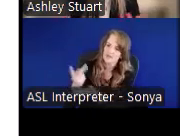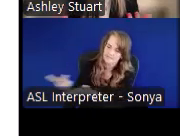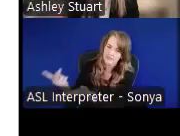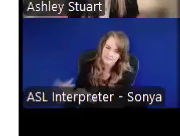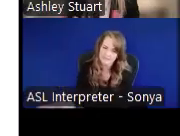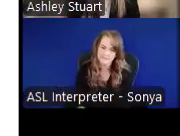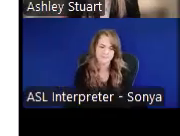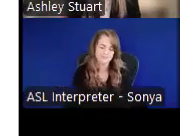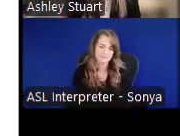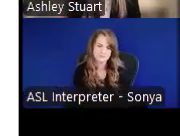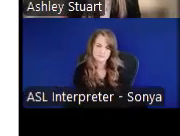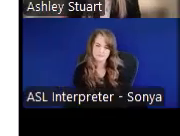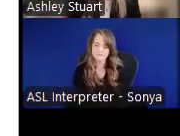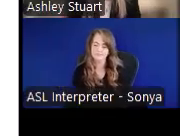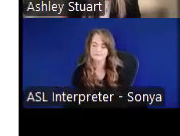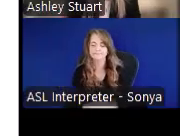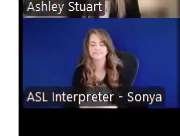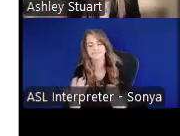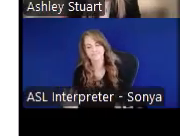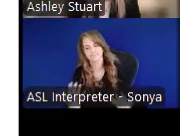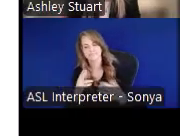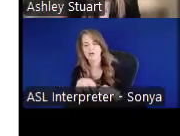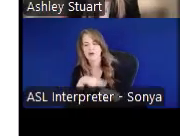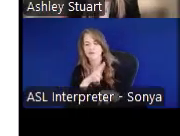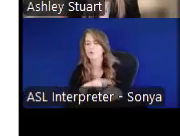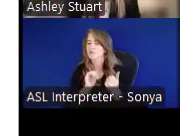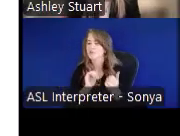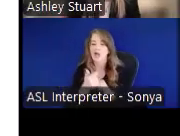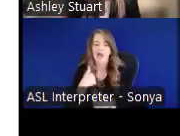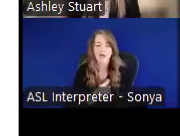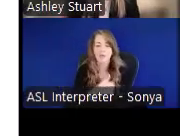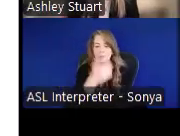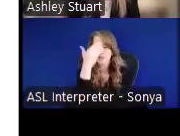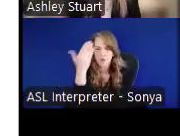But of course, how do we know that it's normal defiance versus